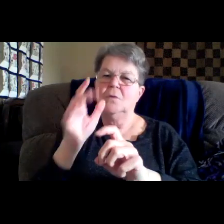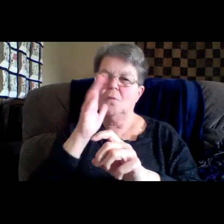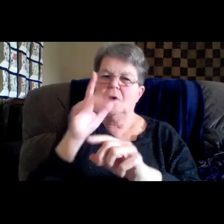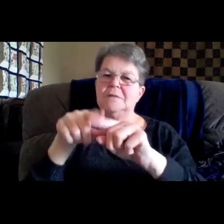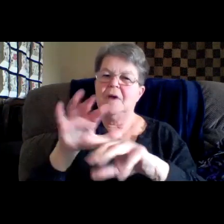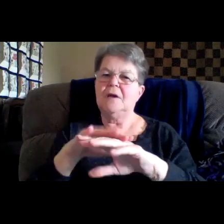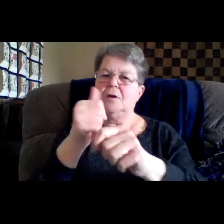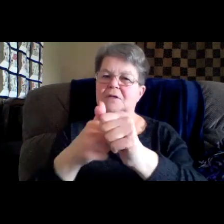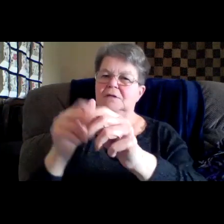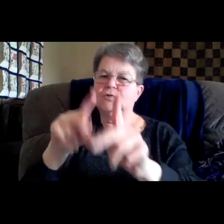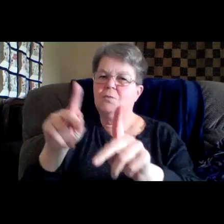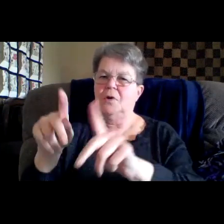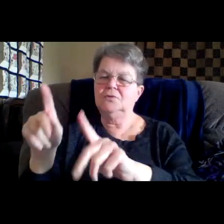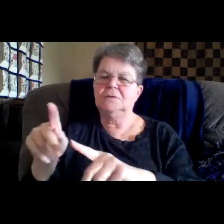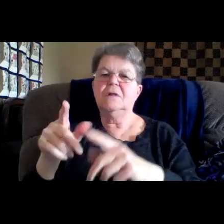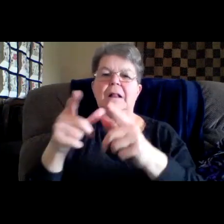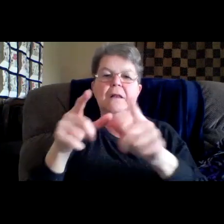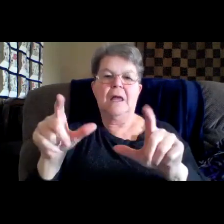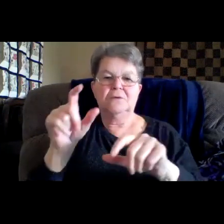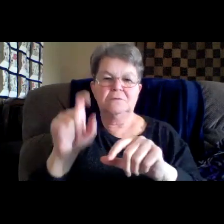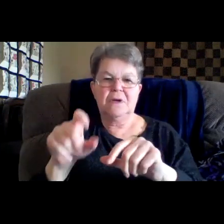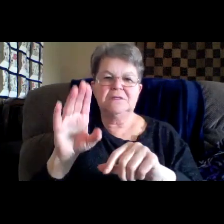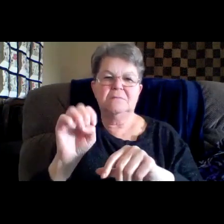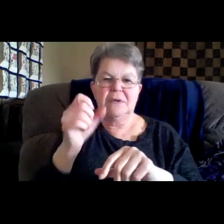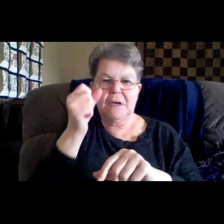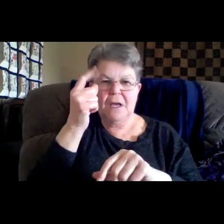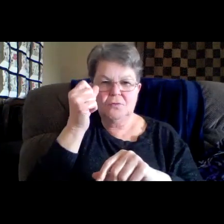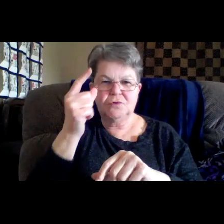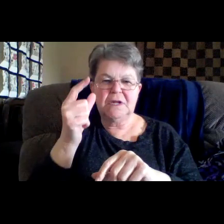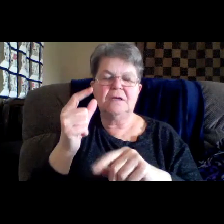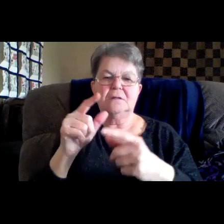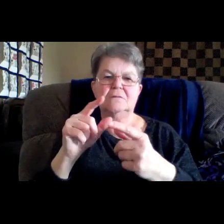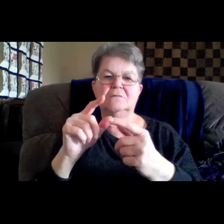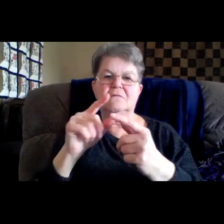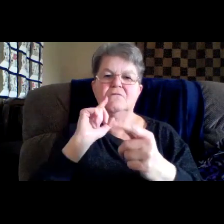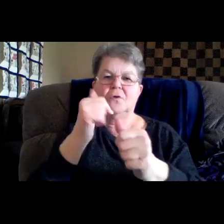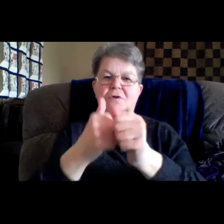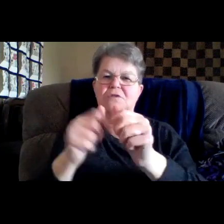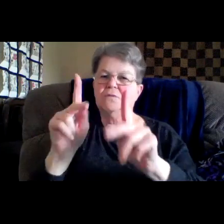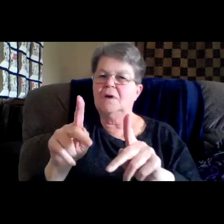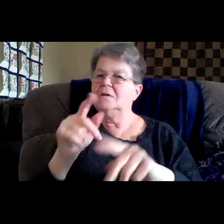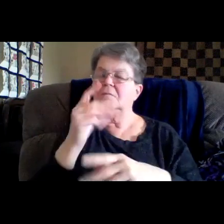We need to make the language understandable to the individual person. And that may not just be through oral or written words.